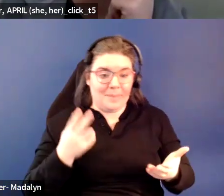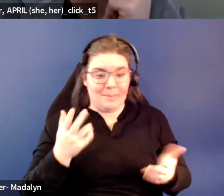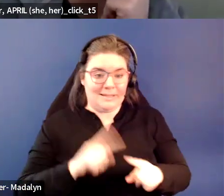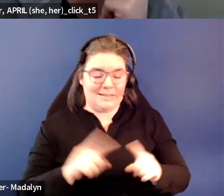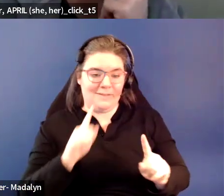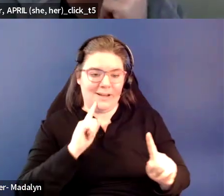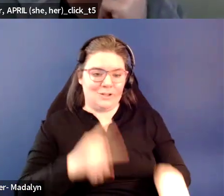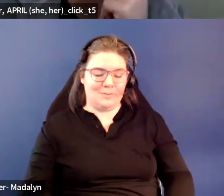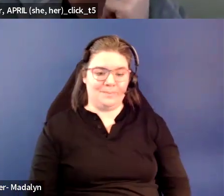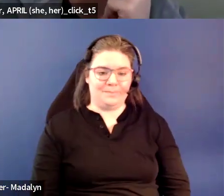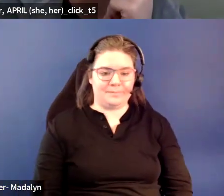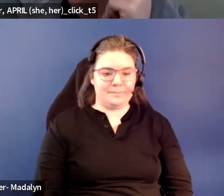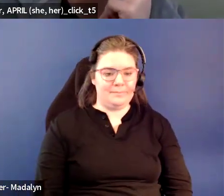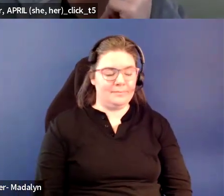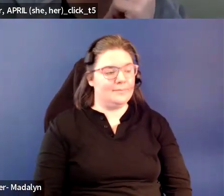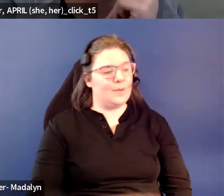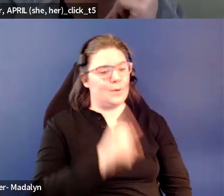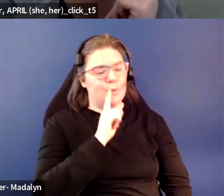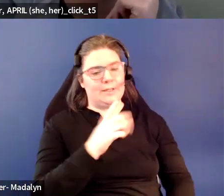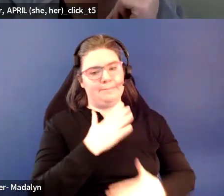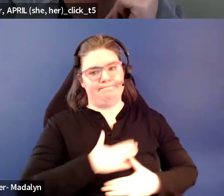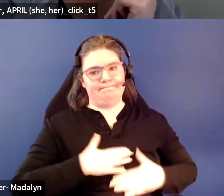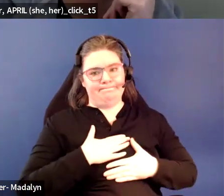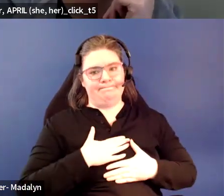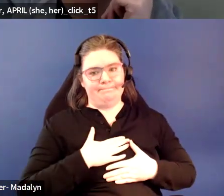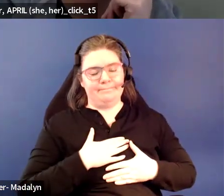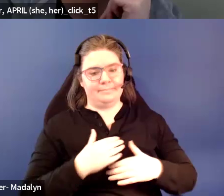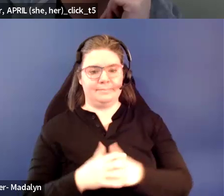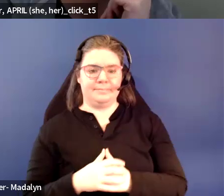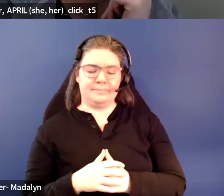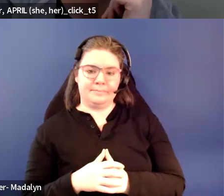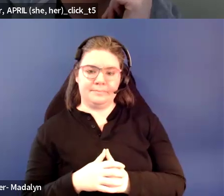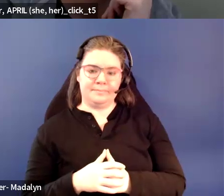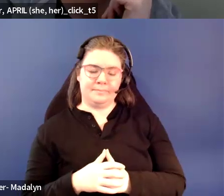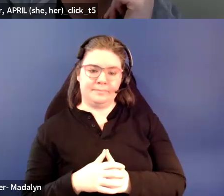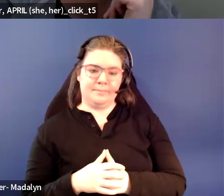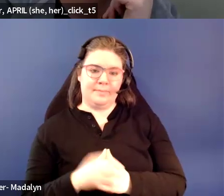Carolyn Grawi: right? Well, we appreciate that. And yeah, it was just obviously it was a grant that was